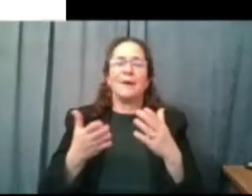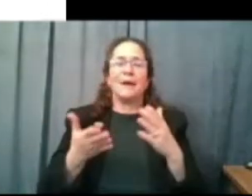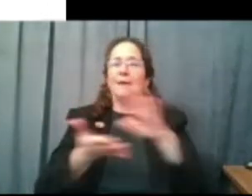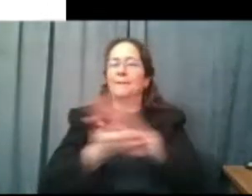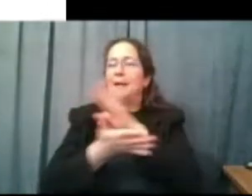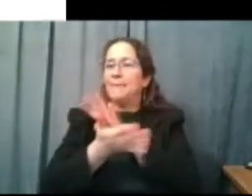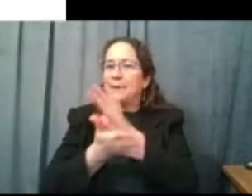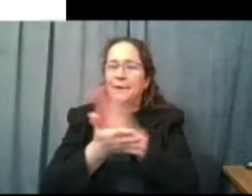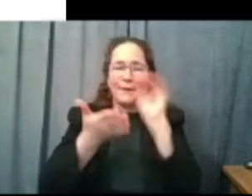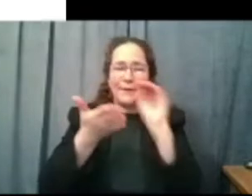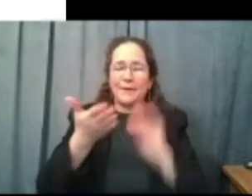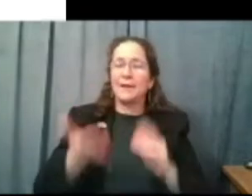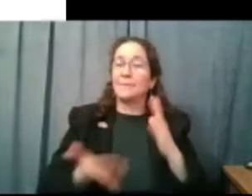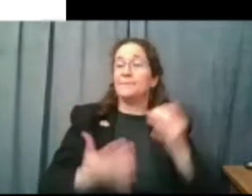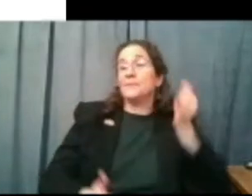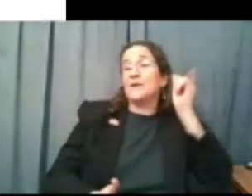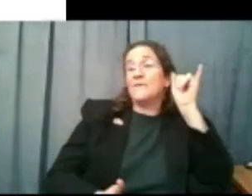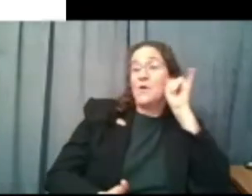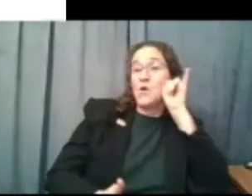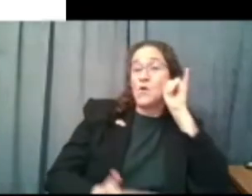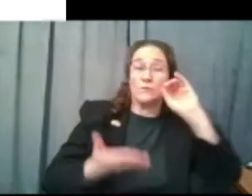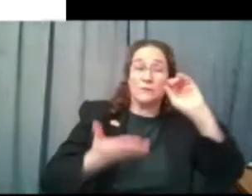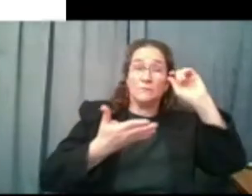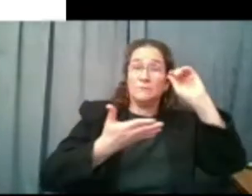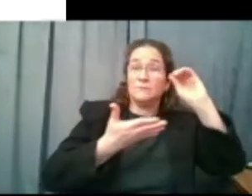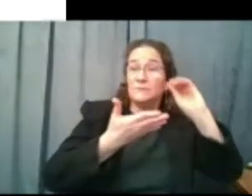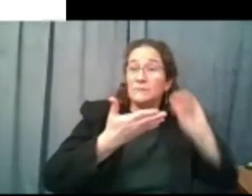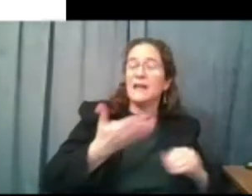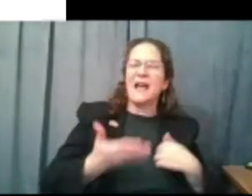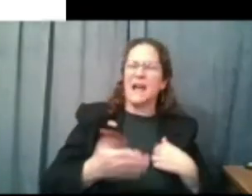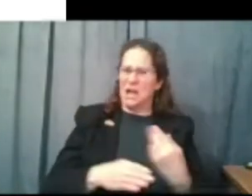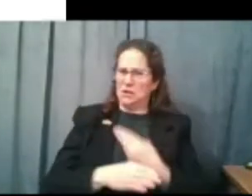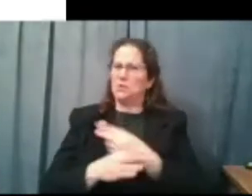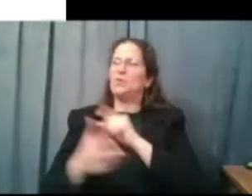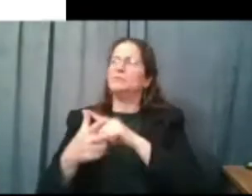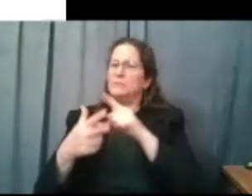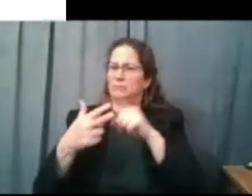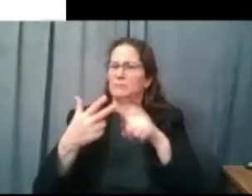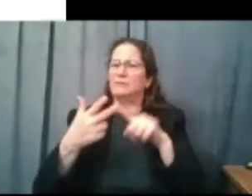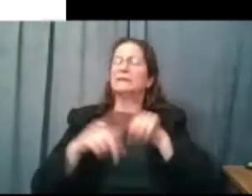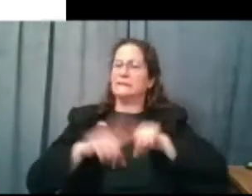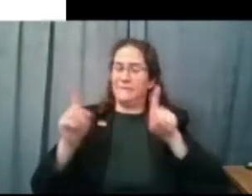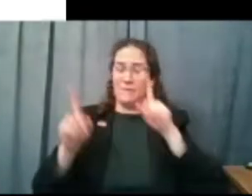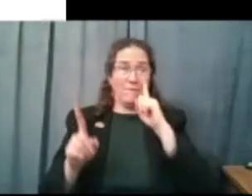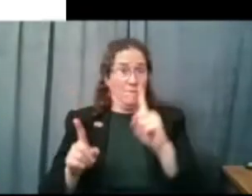I mean I use those all in my professional and personal life